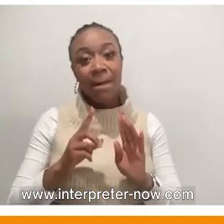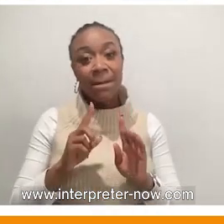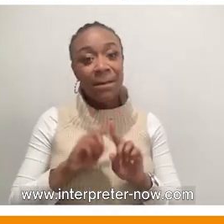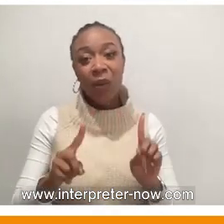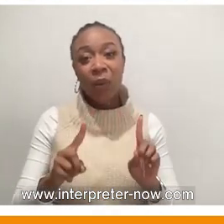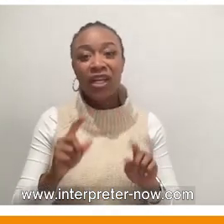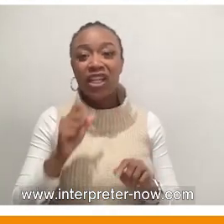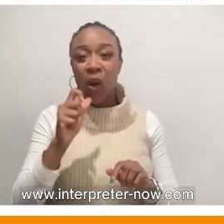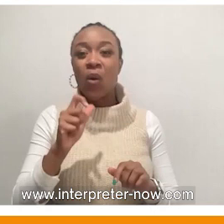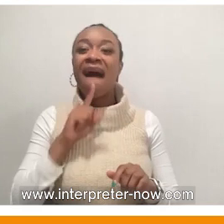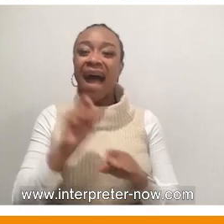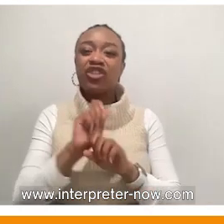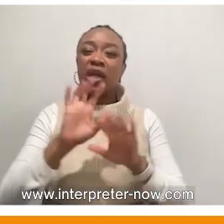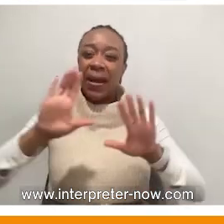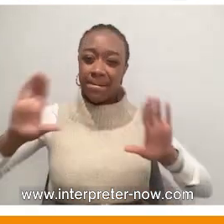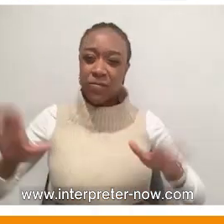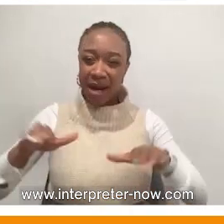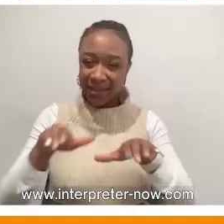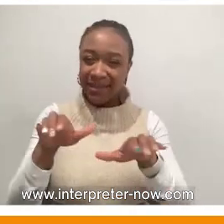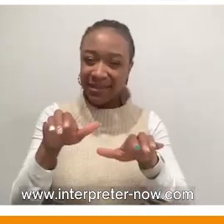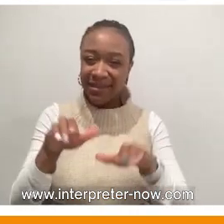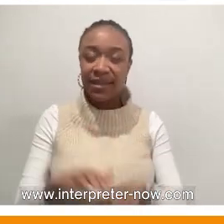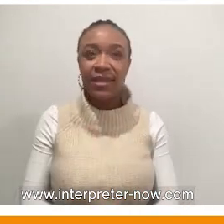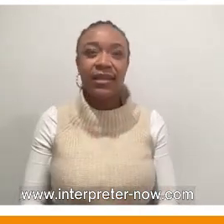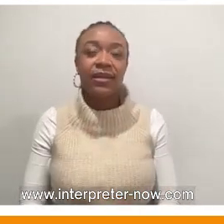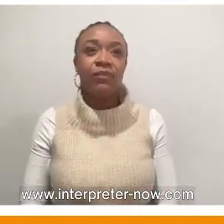I just don't think we use it in practice.